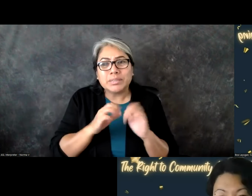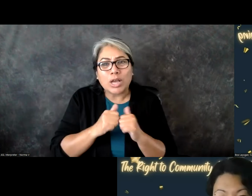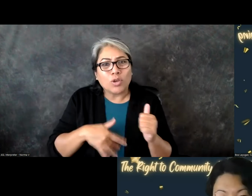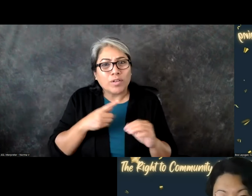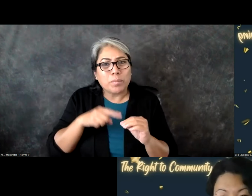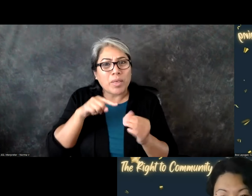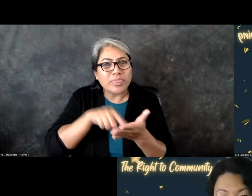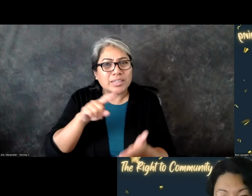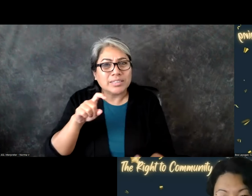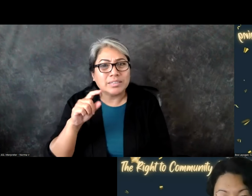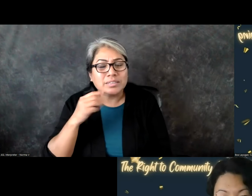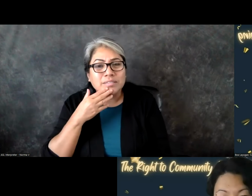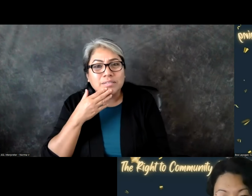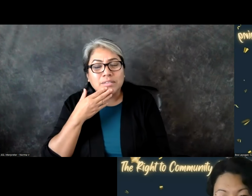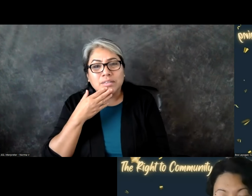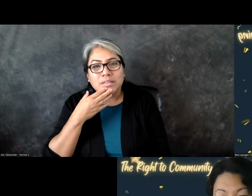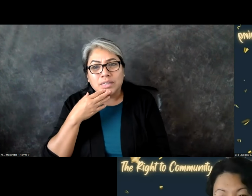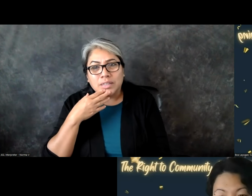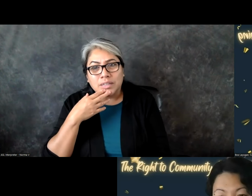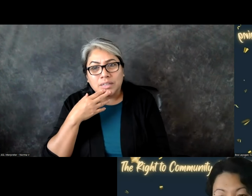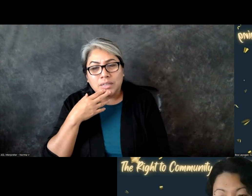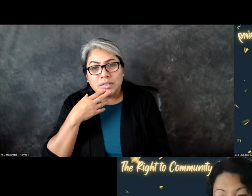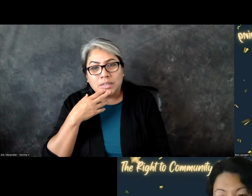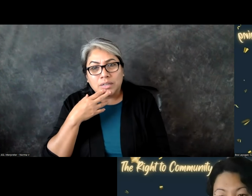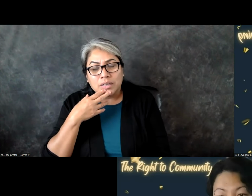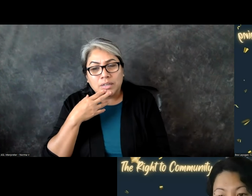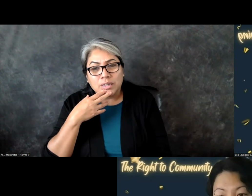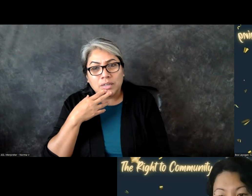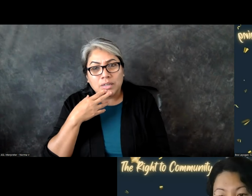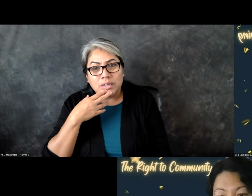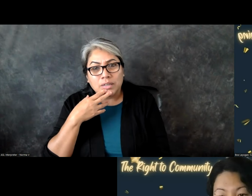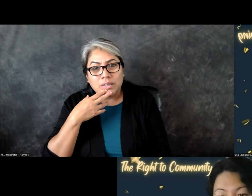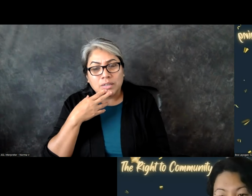Does anyone want to make a comment about this win?